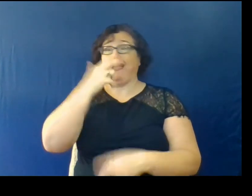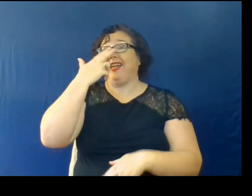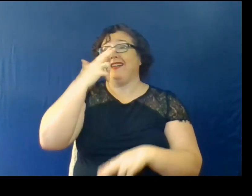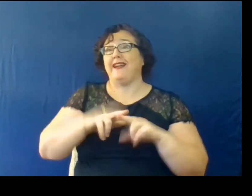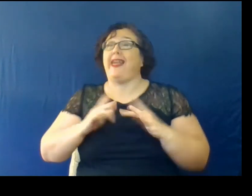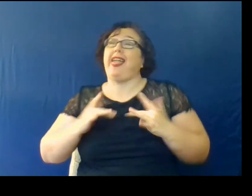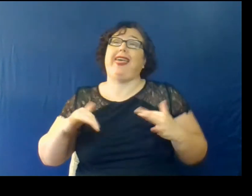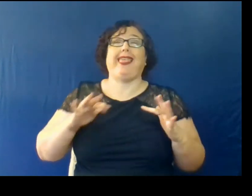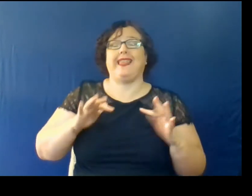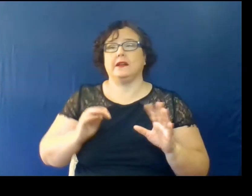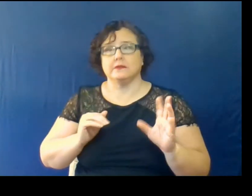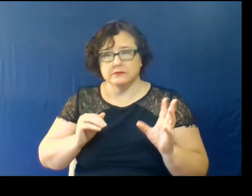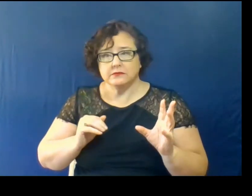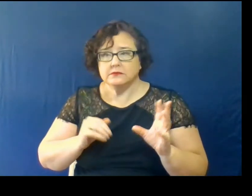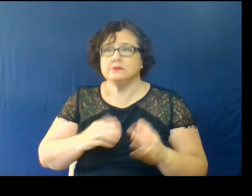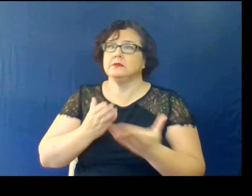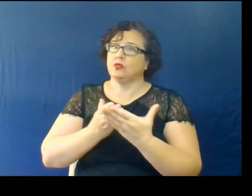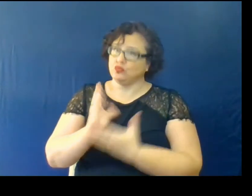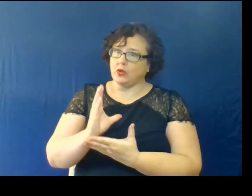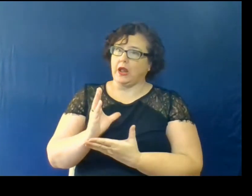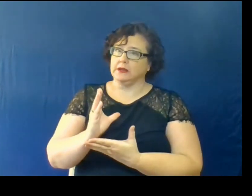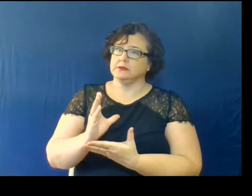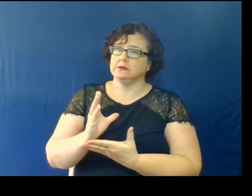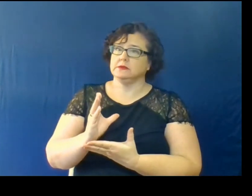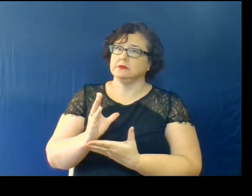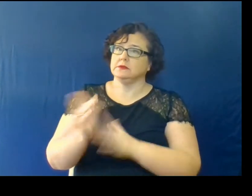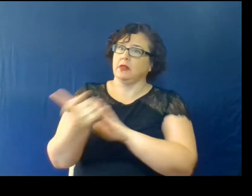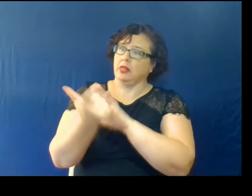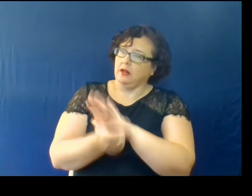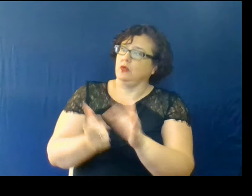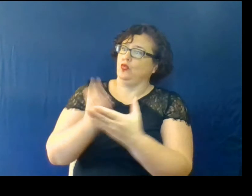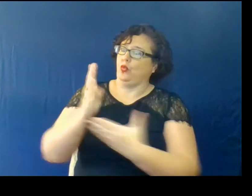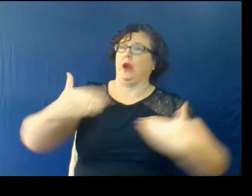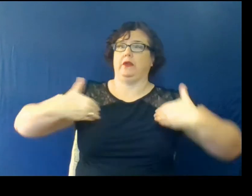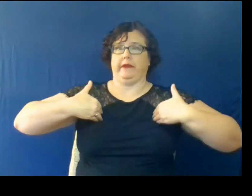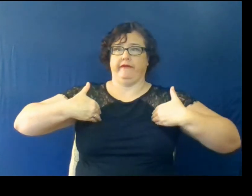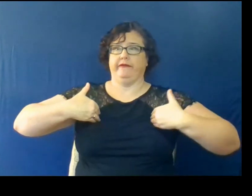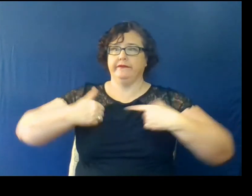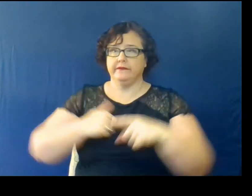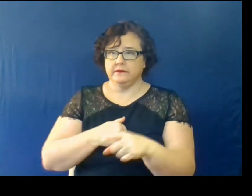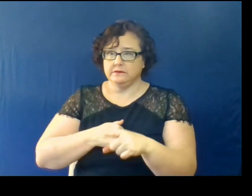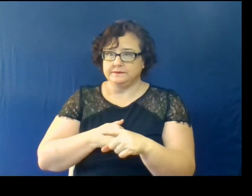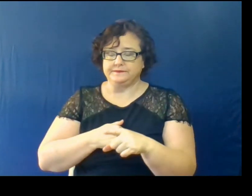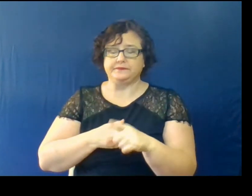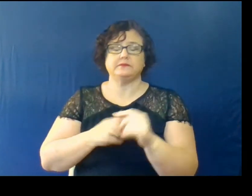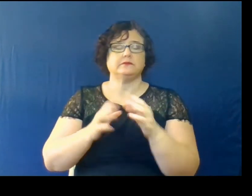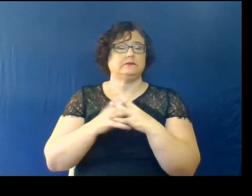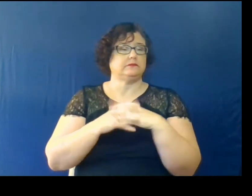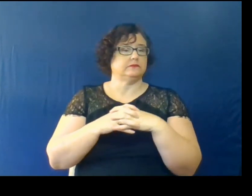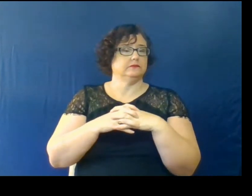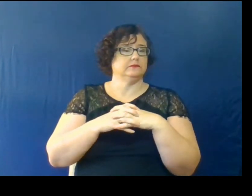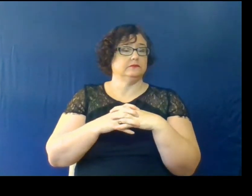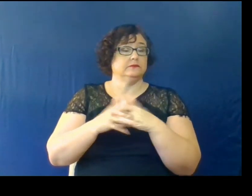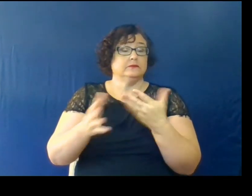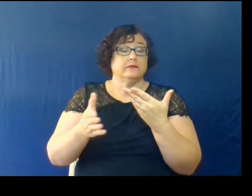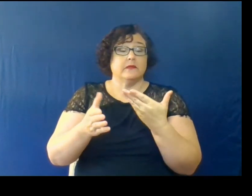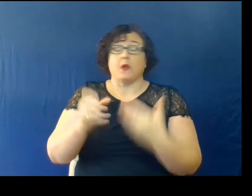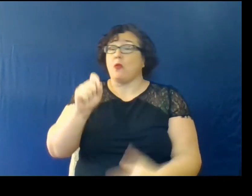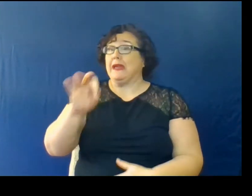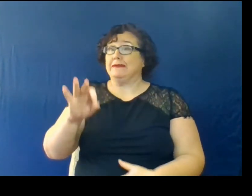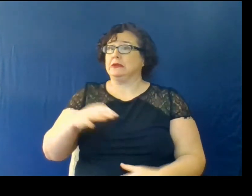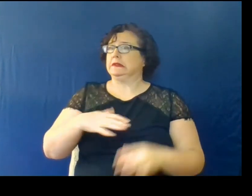right that you have. So even so you know if you are afraid that the place is not going to be as